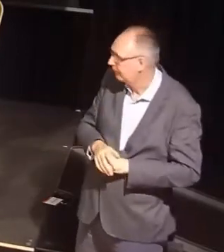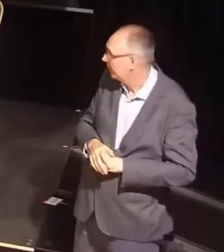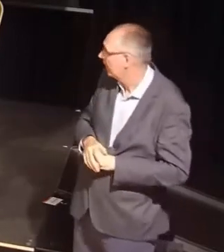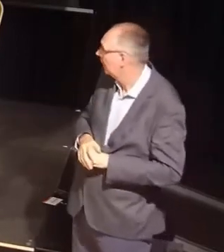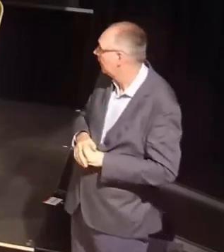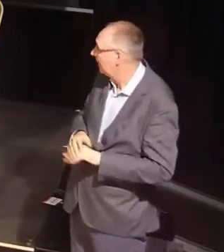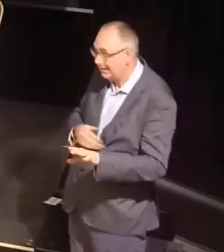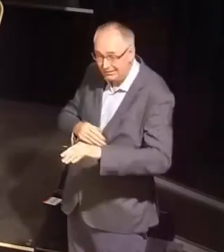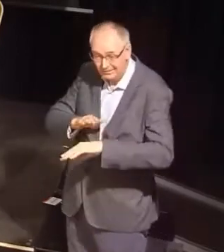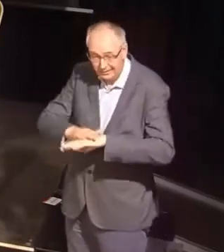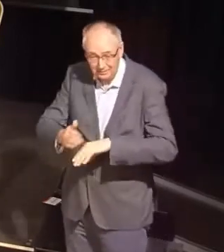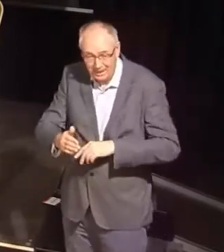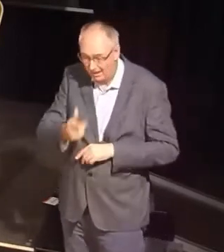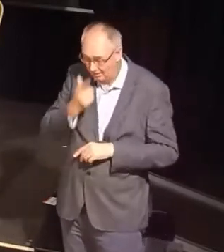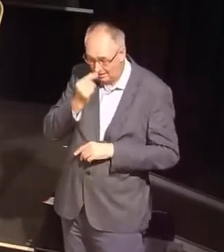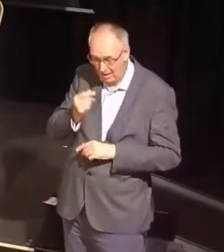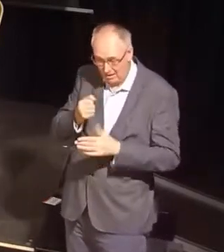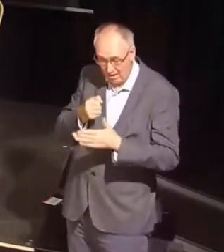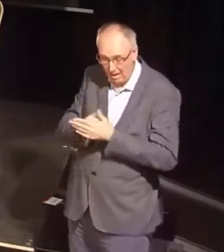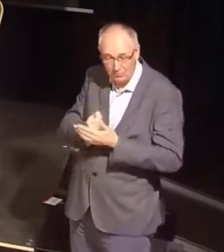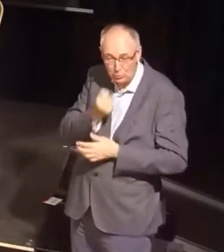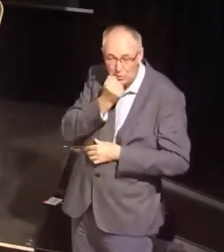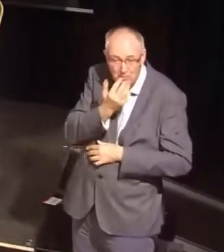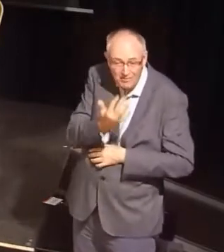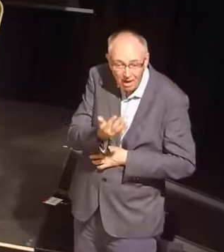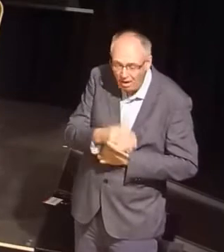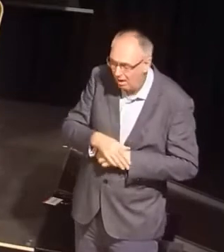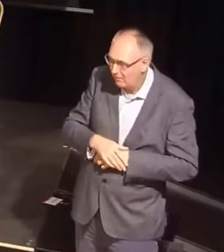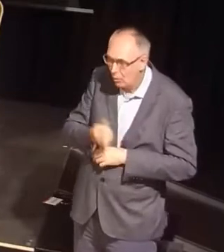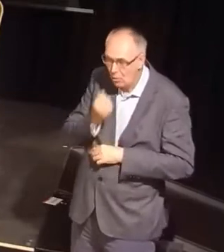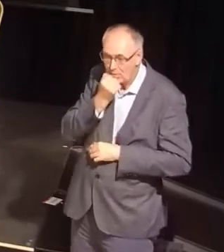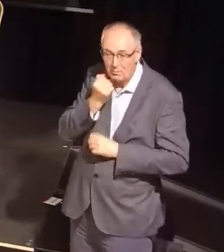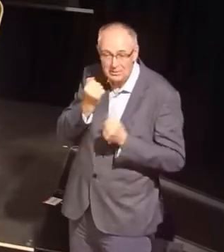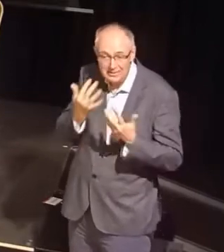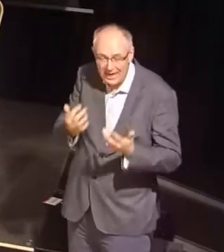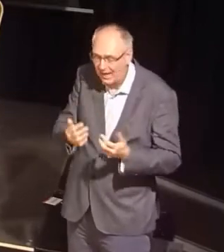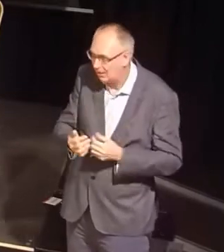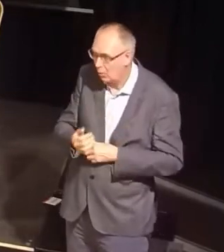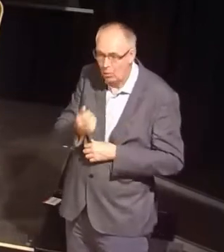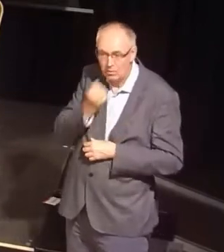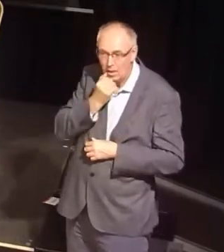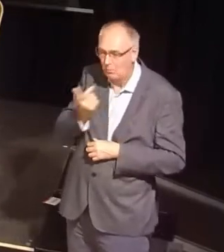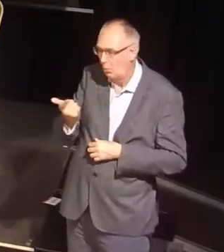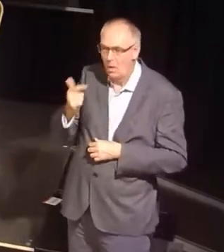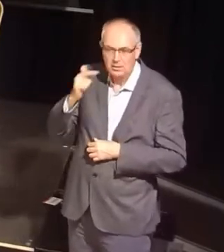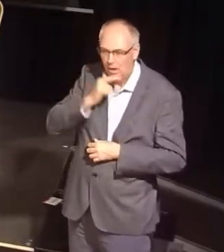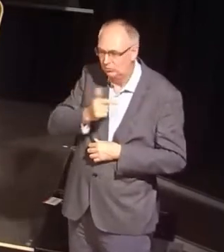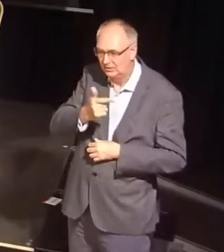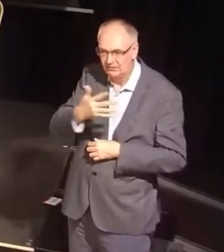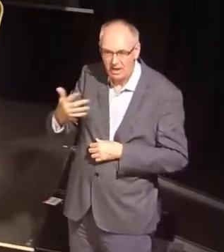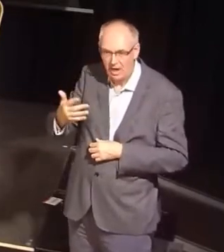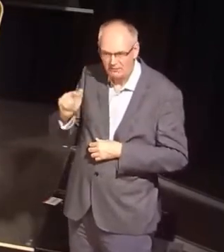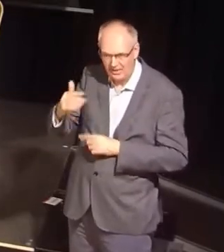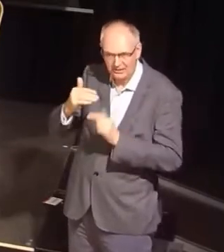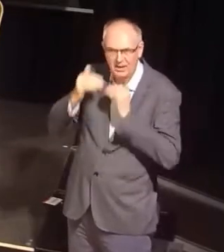to reach five or ten or 20, or 175, which is the current high score of the centre,